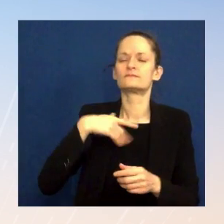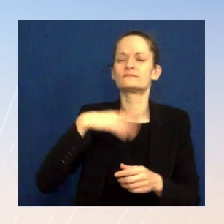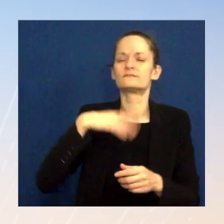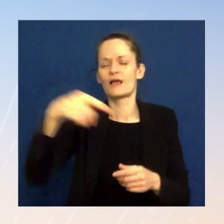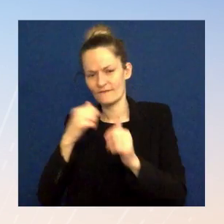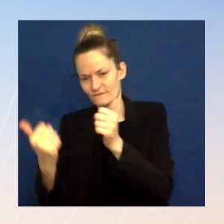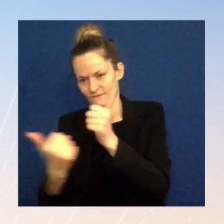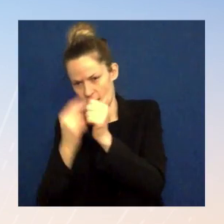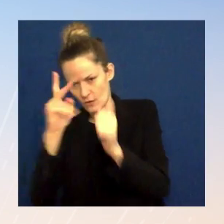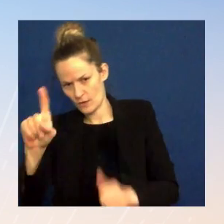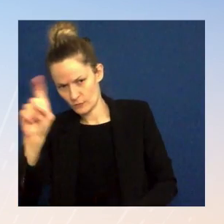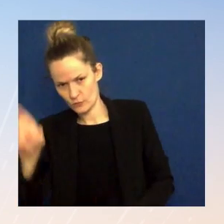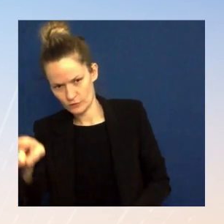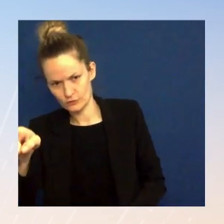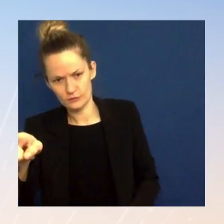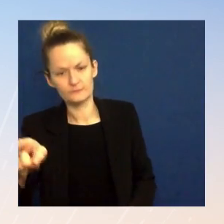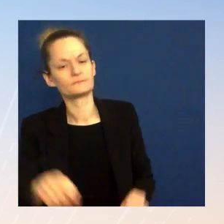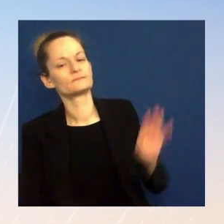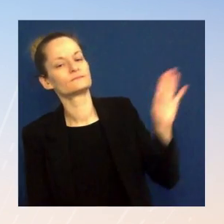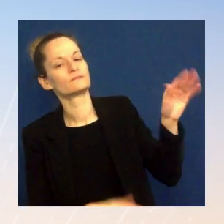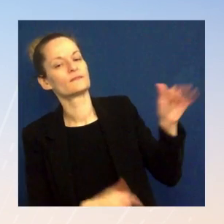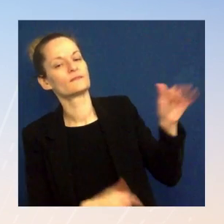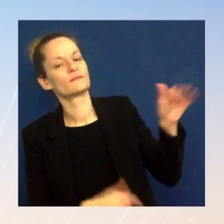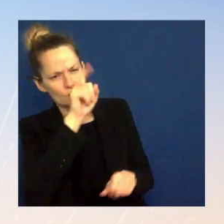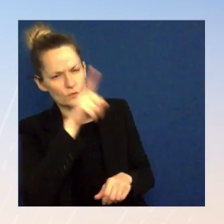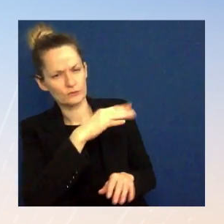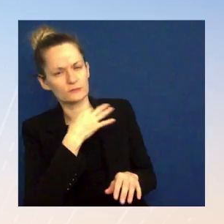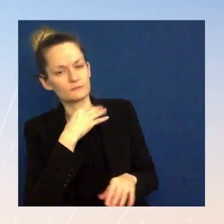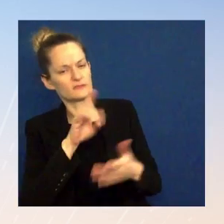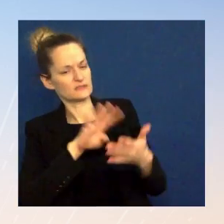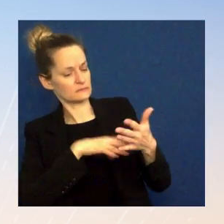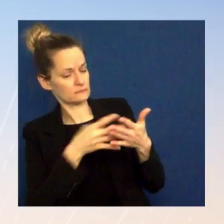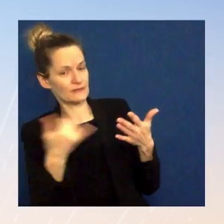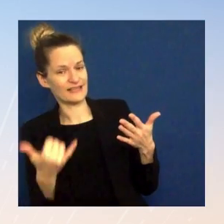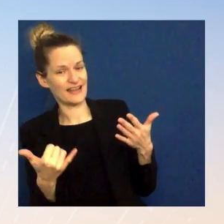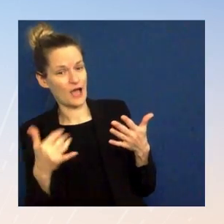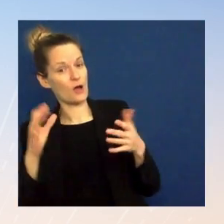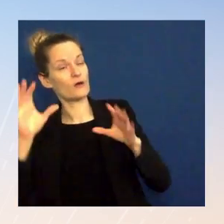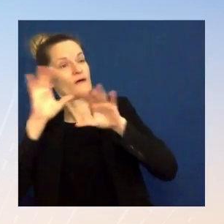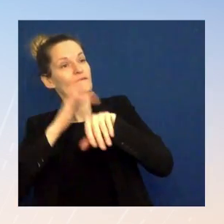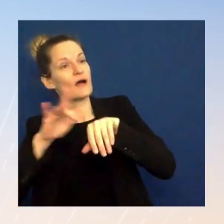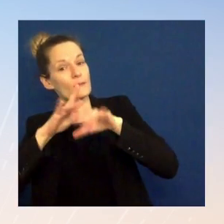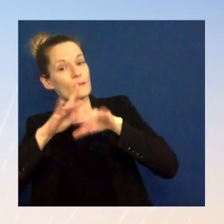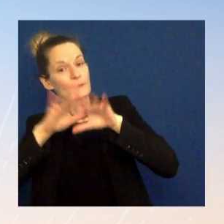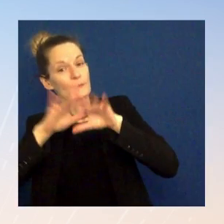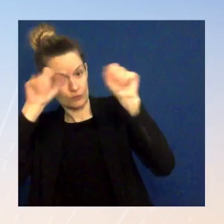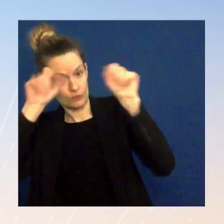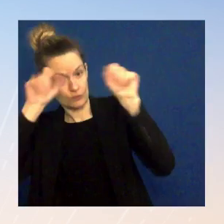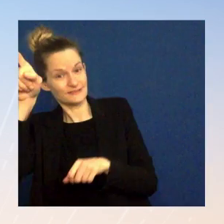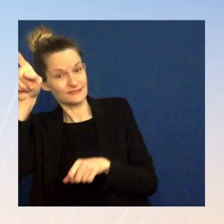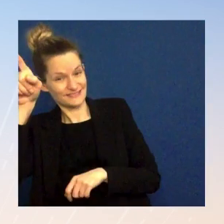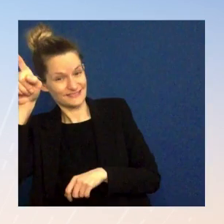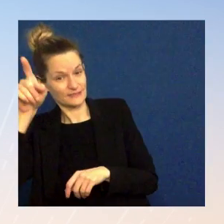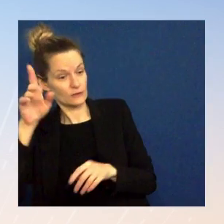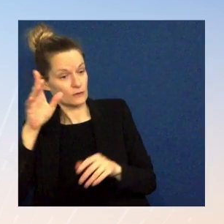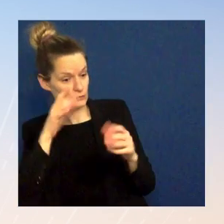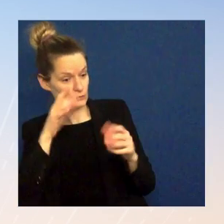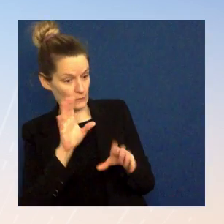it's unclear who else he might be meeting with on the margins -- is that because -- Ms. Psaki: You mean on the trip -- on the foreign trip? >> The Press: Yeah. On the trip. Yes. Not here. >> Ms. Psaki: Yeah. The Press: On the margins, he's going to meet